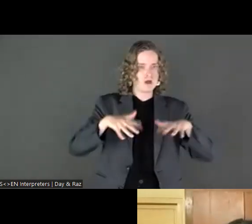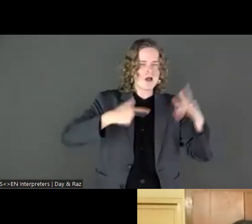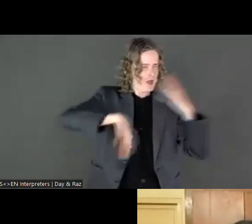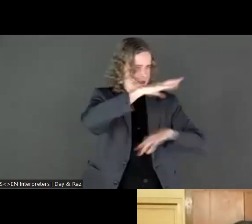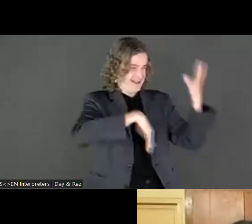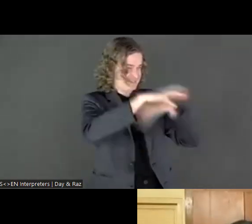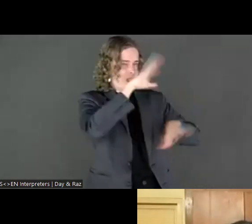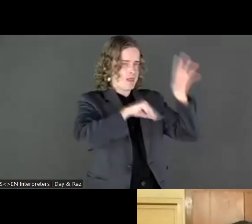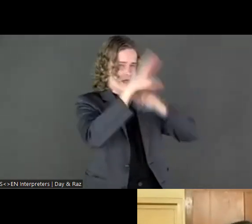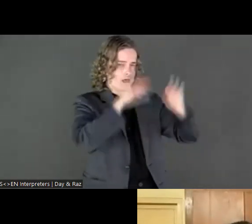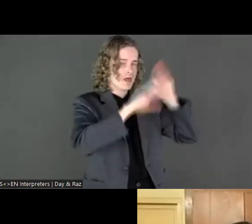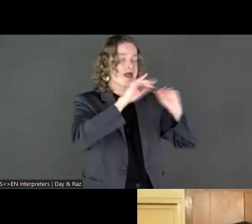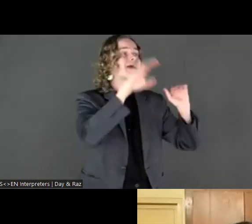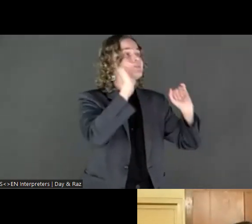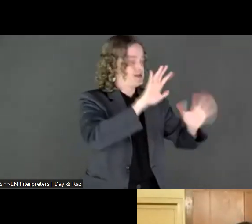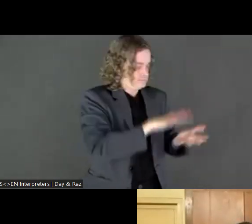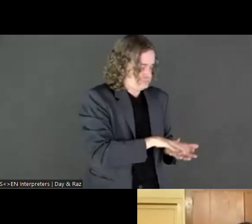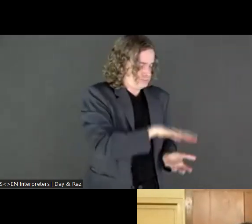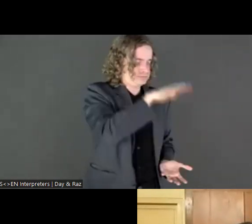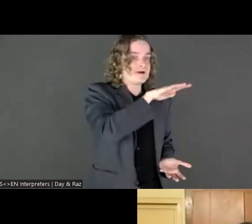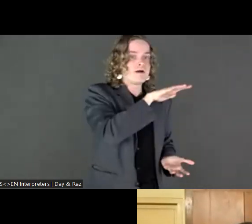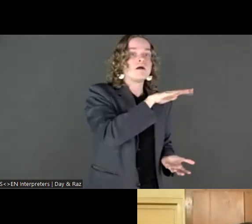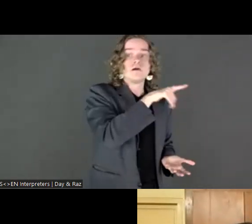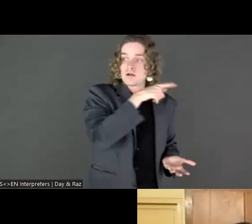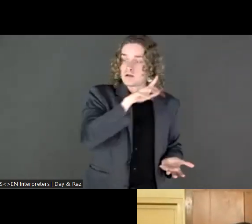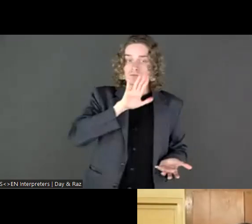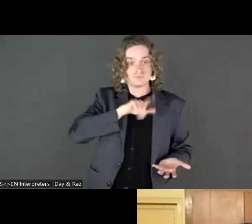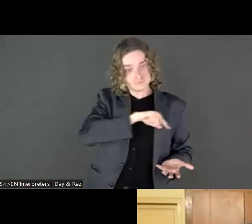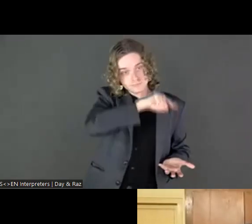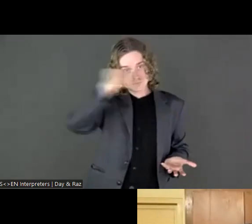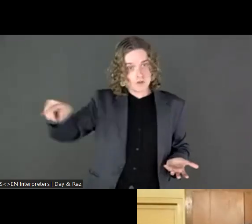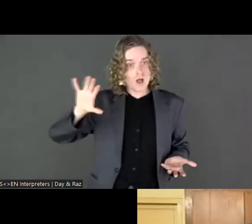interesting, because like, we've already received requests from networks in Nepal,